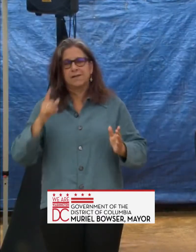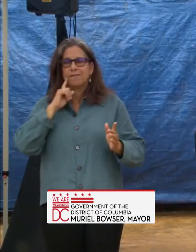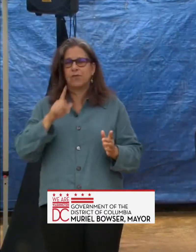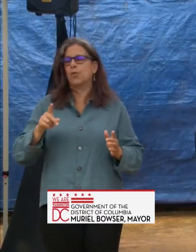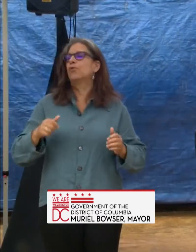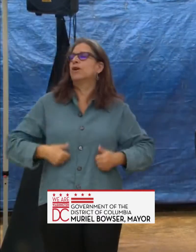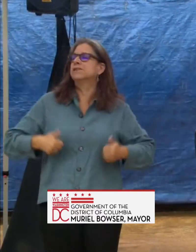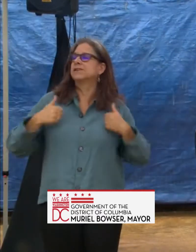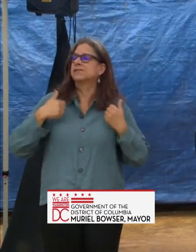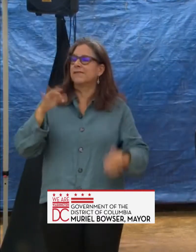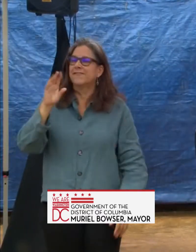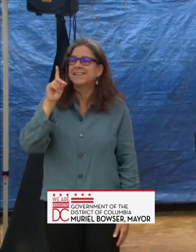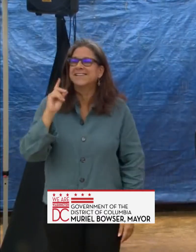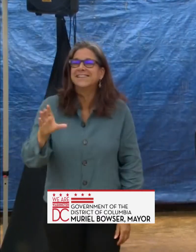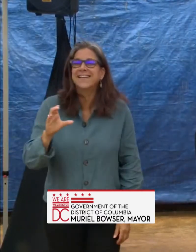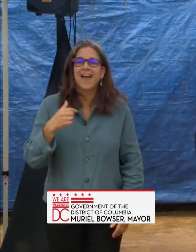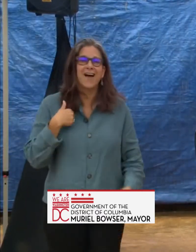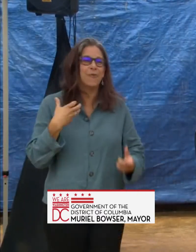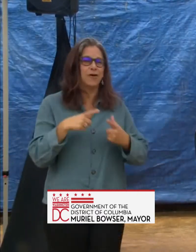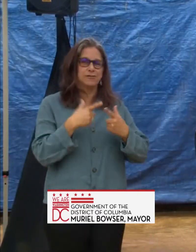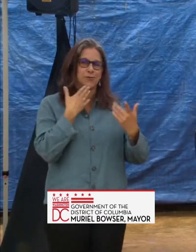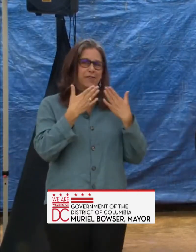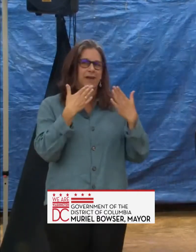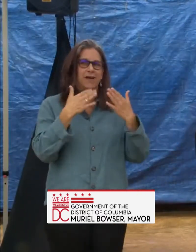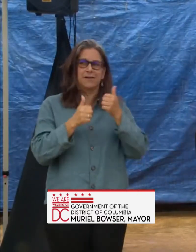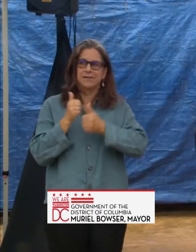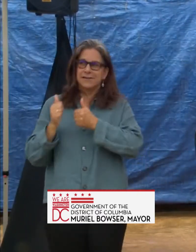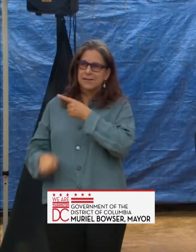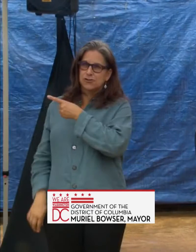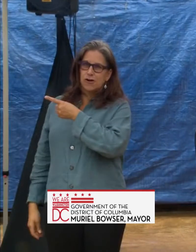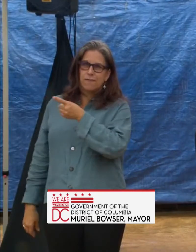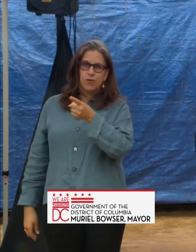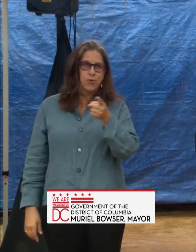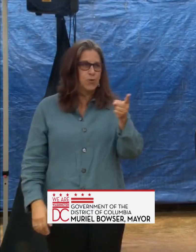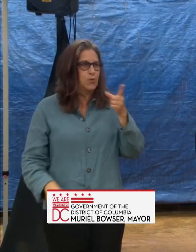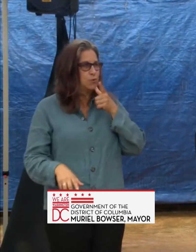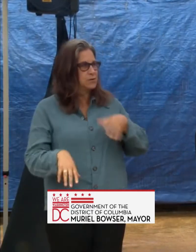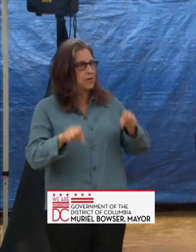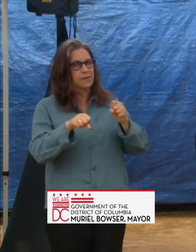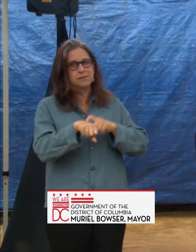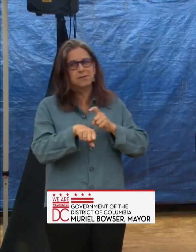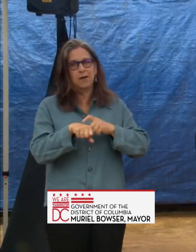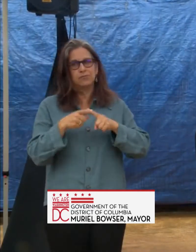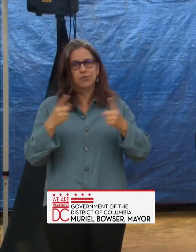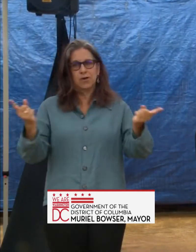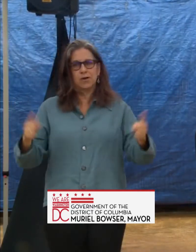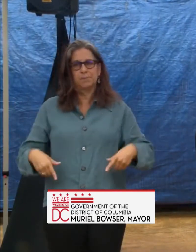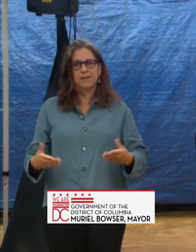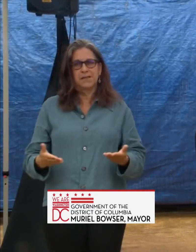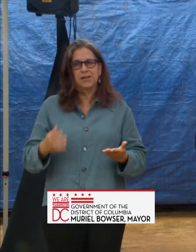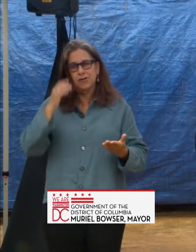WOULD LIKE TO THANK EACH OF YOU FOR TAKING TIME TO COME OUT OF YOUR BUSY SCHEDULES TODAY TO JOIN US TO THE DEDICATION OF